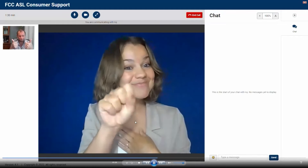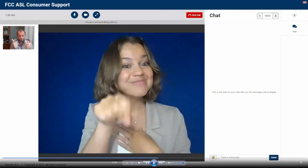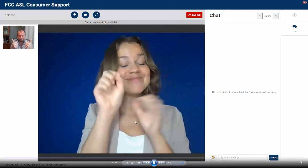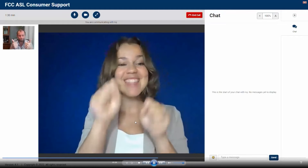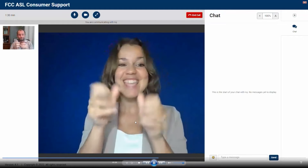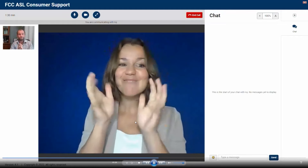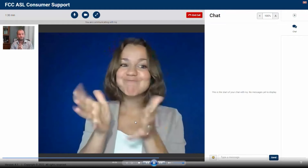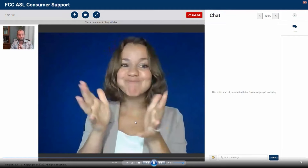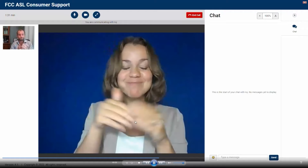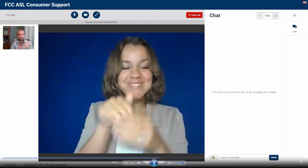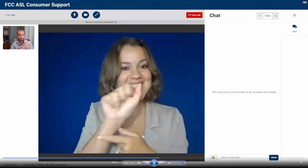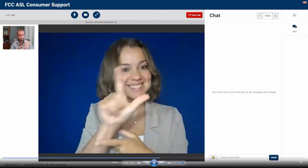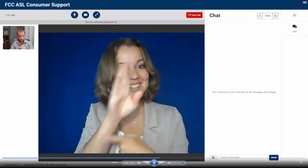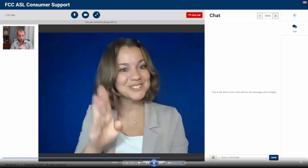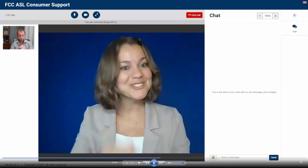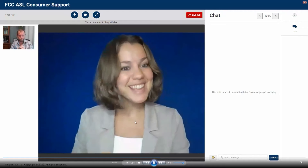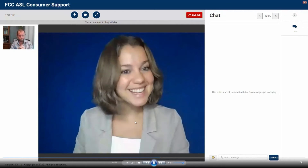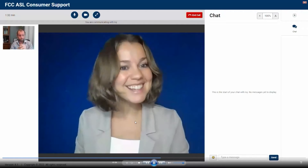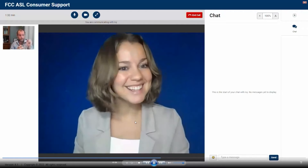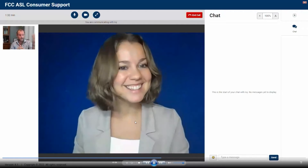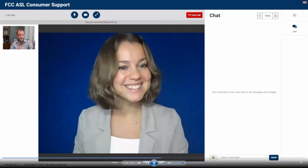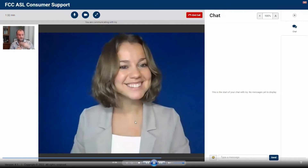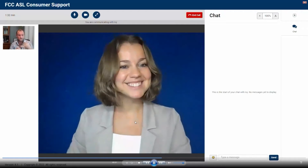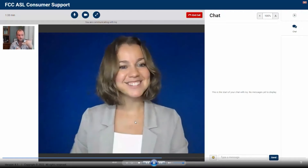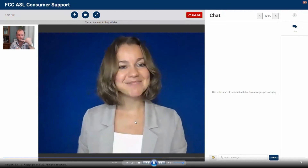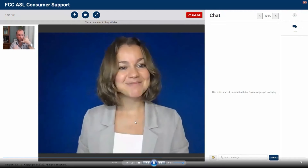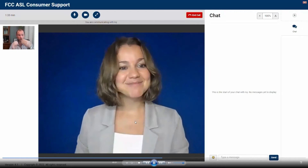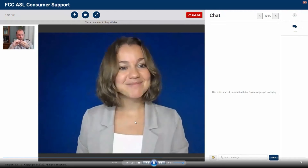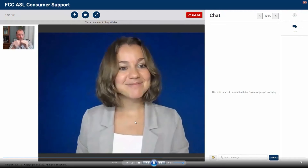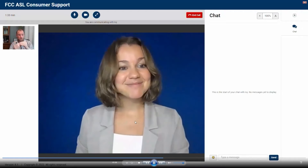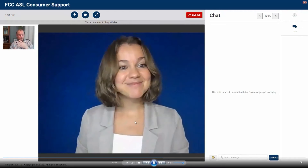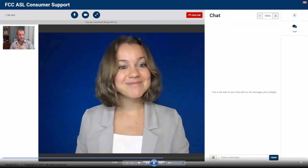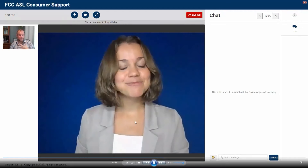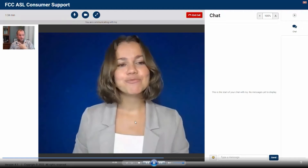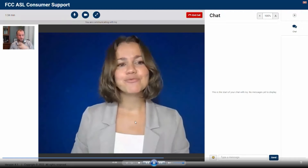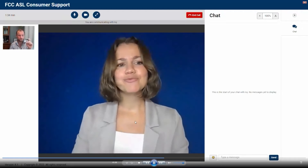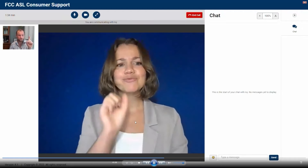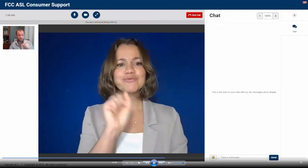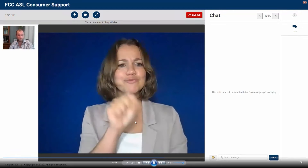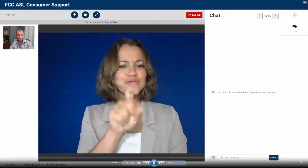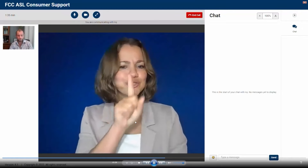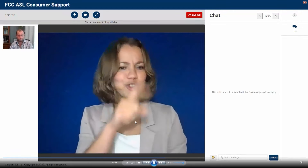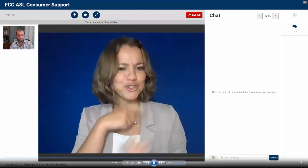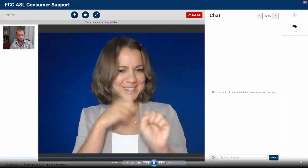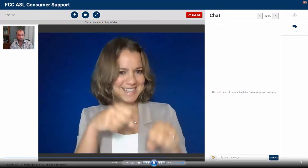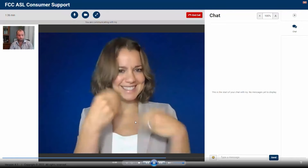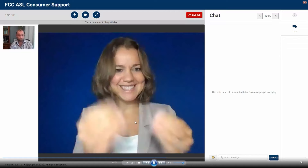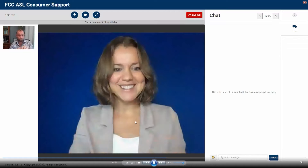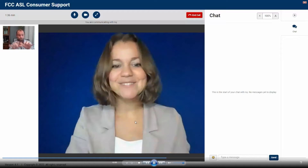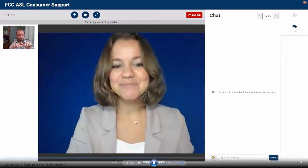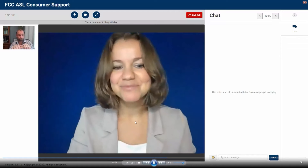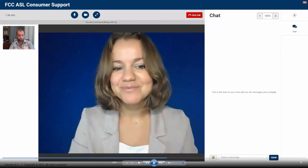ILLINOIS. OH, I SEE THE ILLINOIS PROGRAM IS IN CHICAGO. AND THERE'S THE CONTACT INFORMATION.